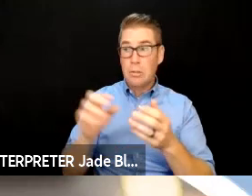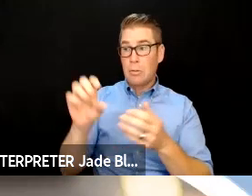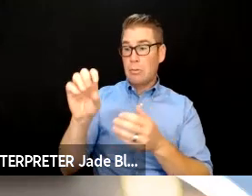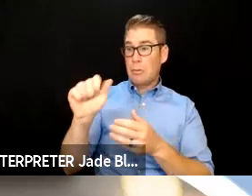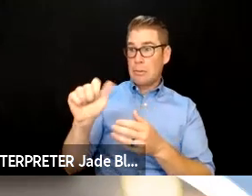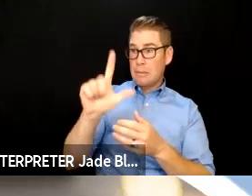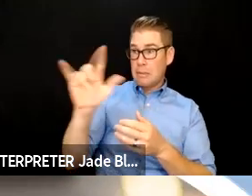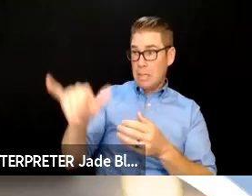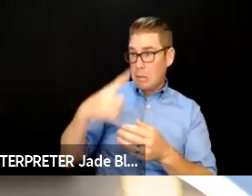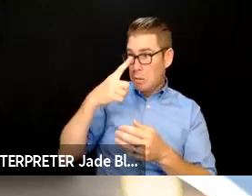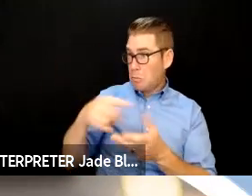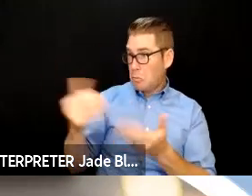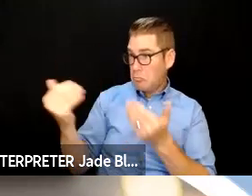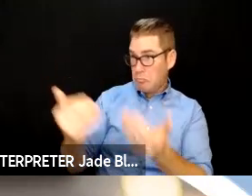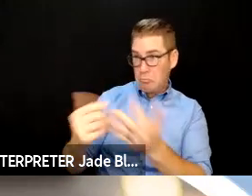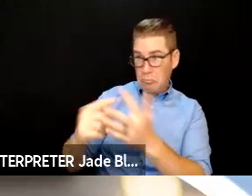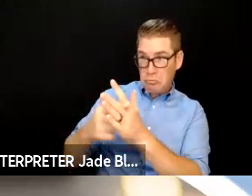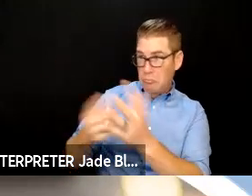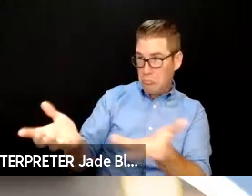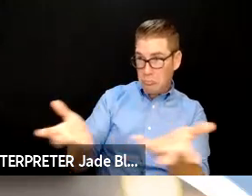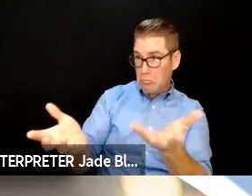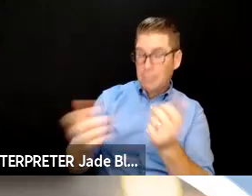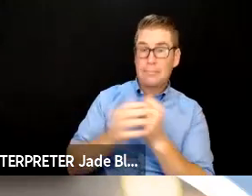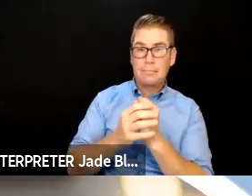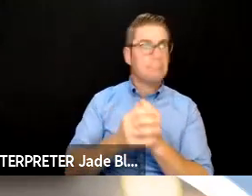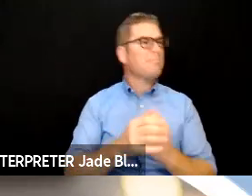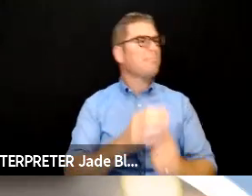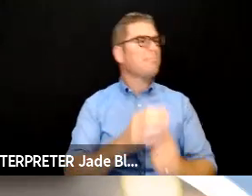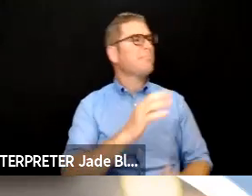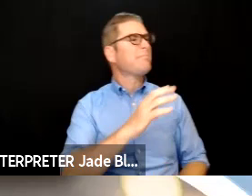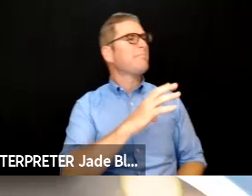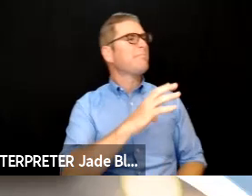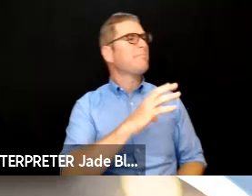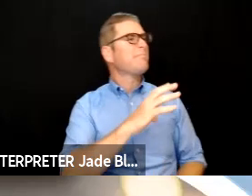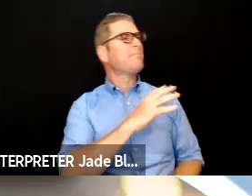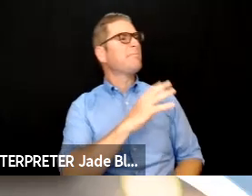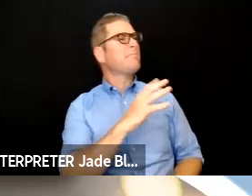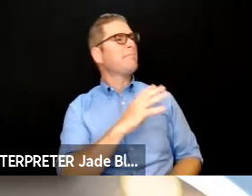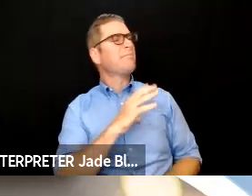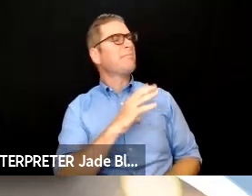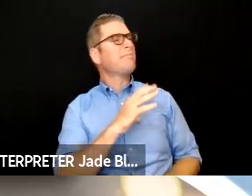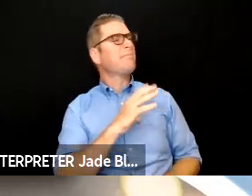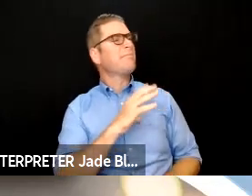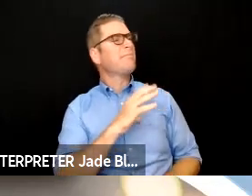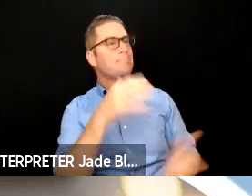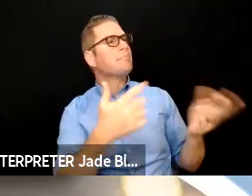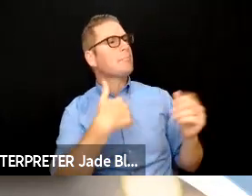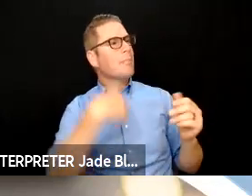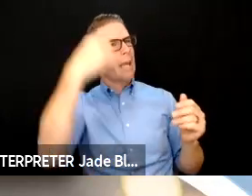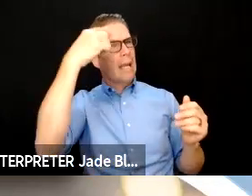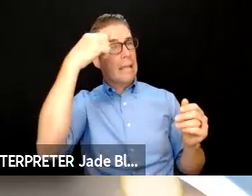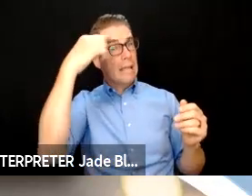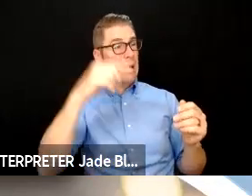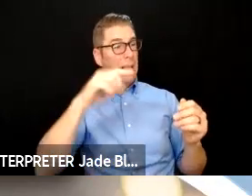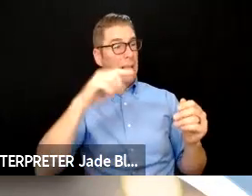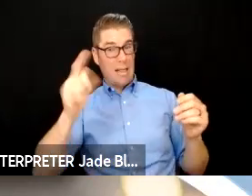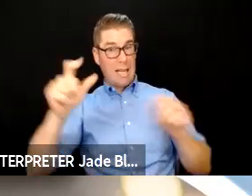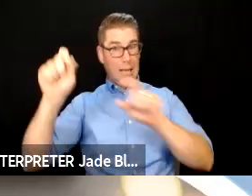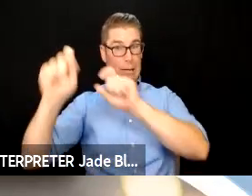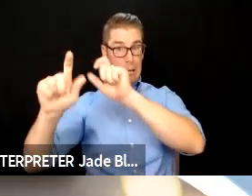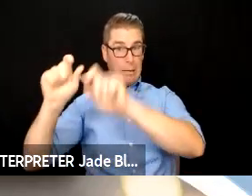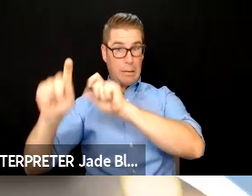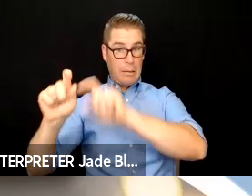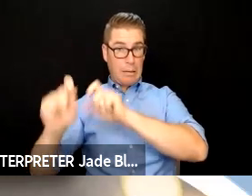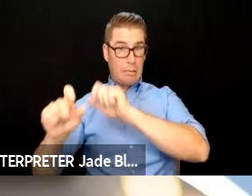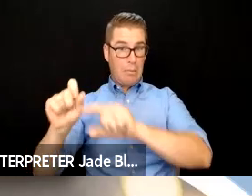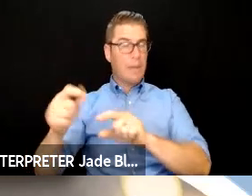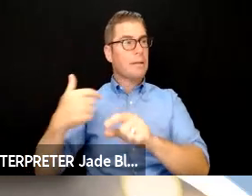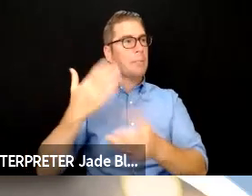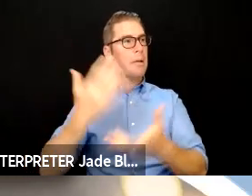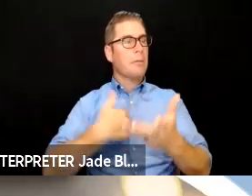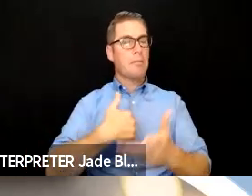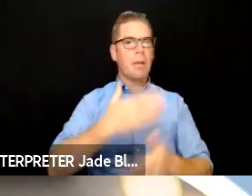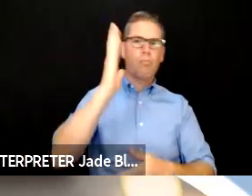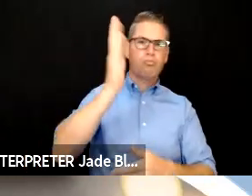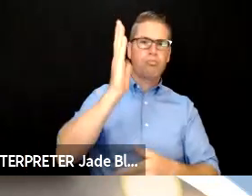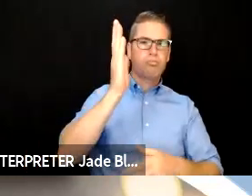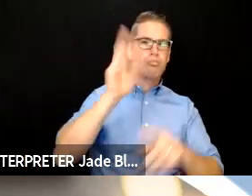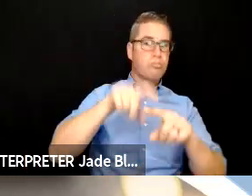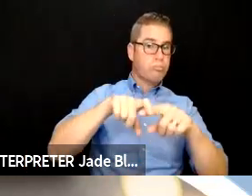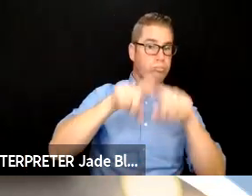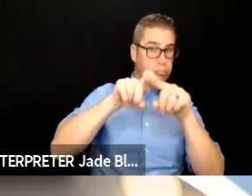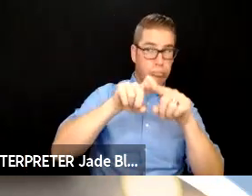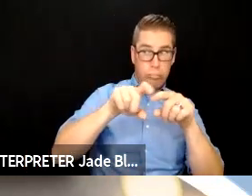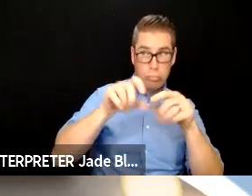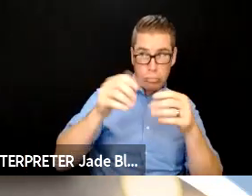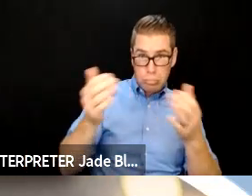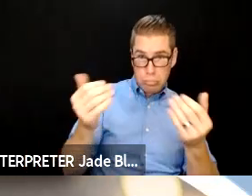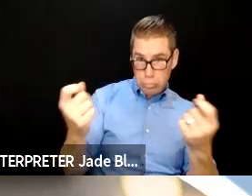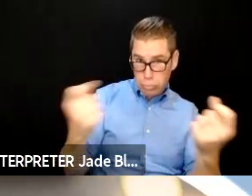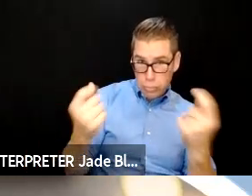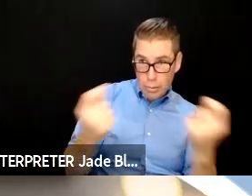Sally Potter: Her. Um, let's see here. I think for the questions I probably will pause a couple of times to ask if anyone has questions at some point and then